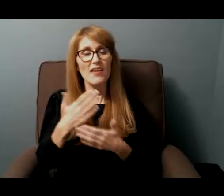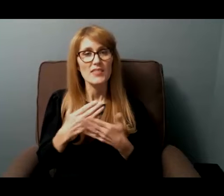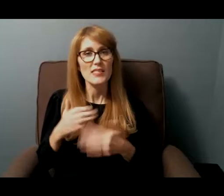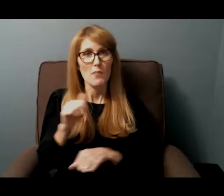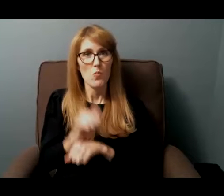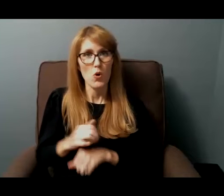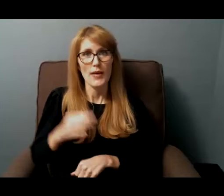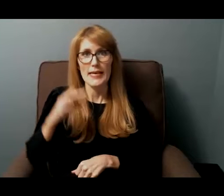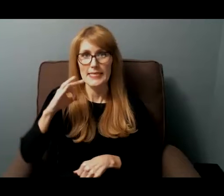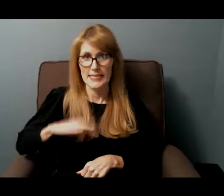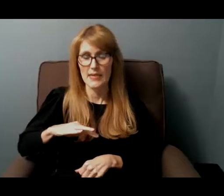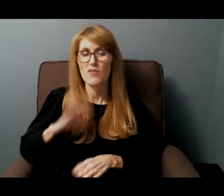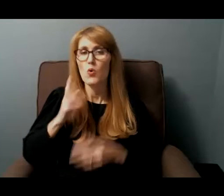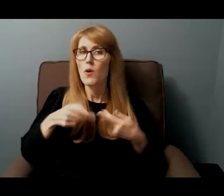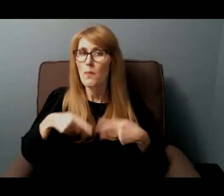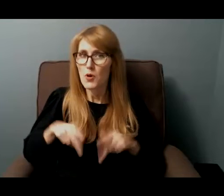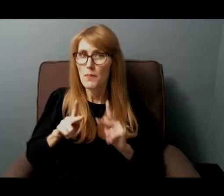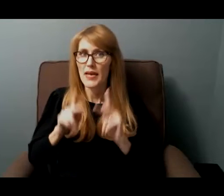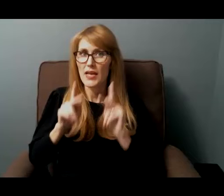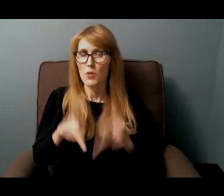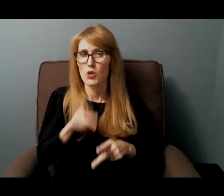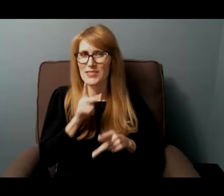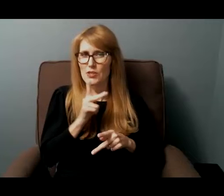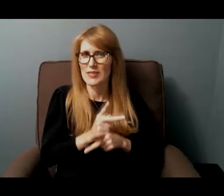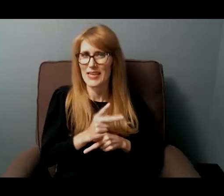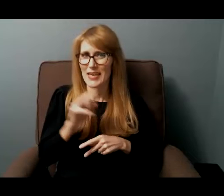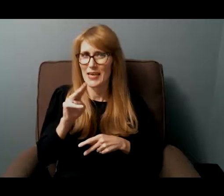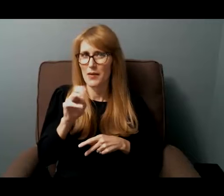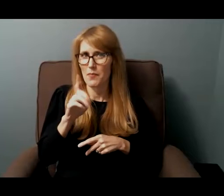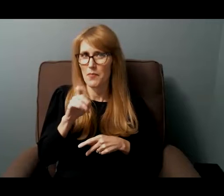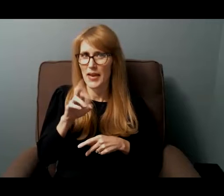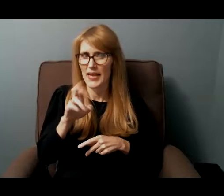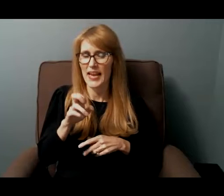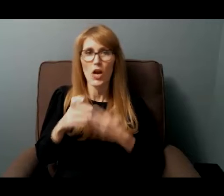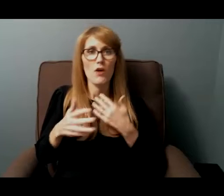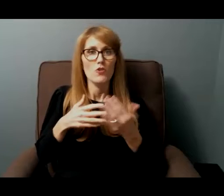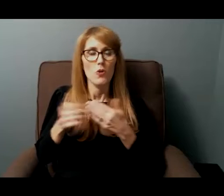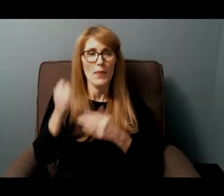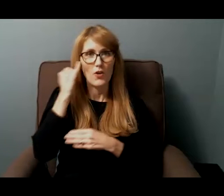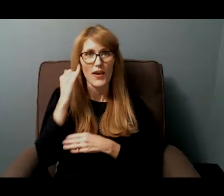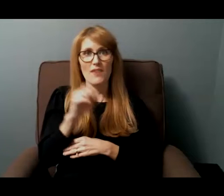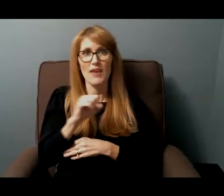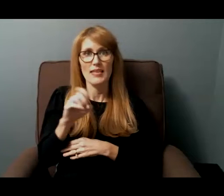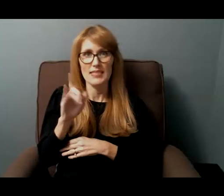the Medicare even if the SSDI stops. As long as the person continues to have a disability, they